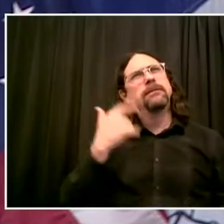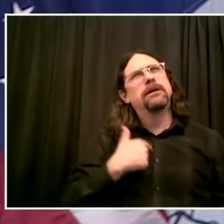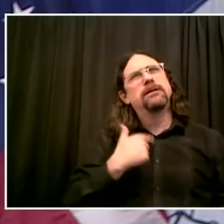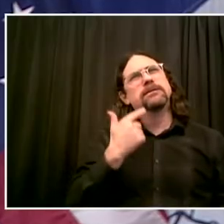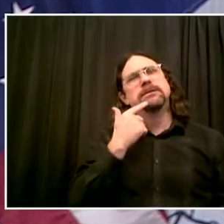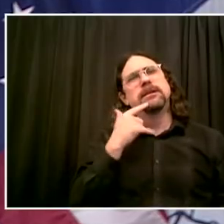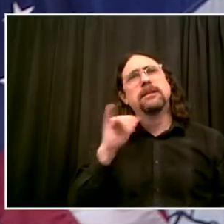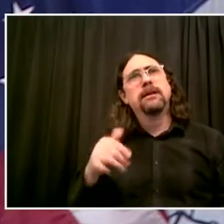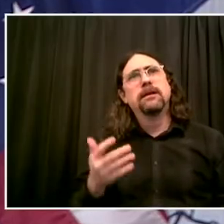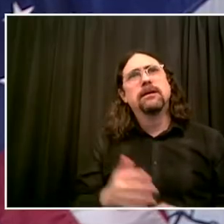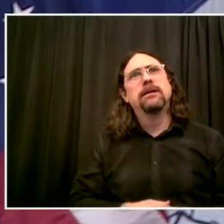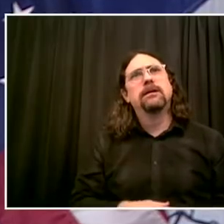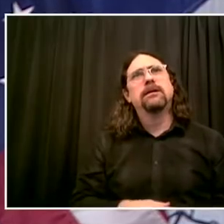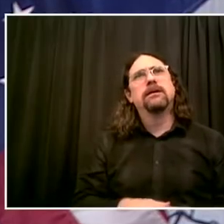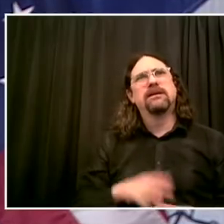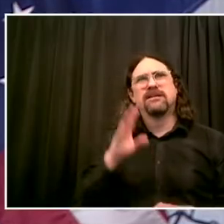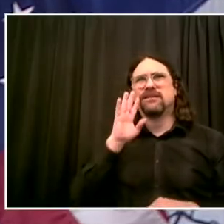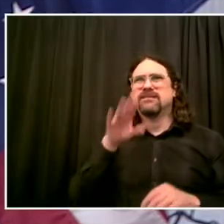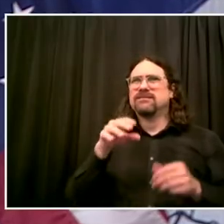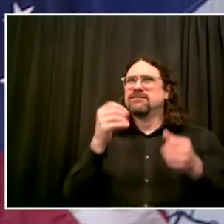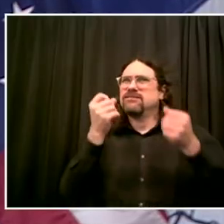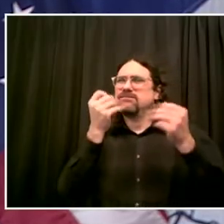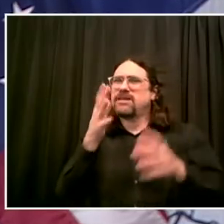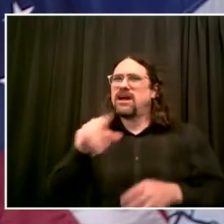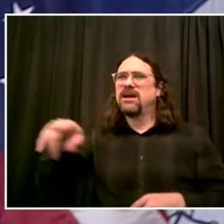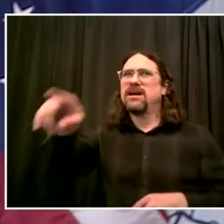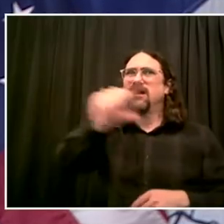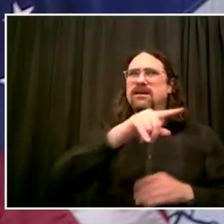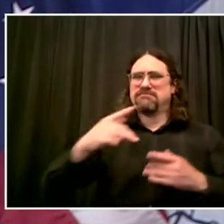THAFOT R A REASON. THERE ARE A LOT OF PEOPLE RIGHTFULLY CONCERNED ABOUT